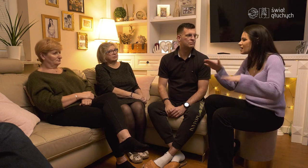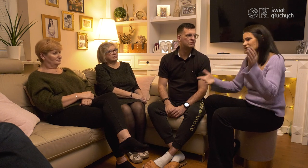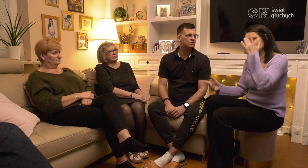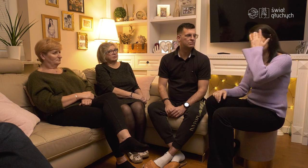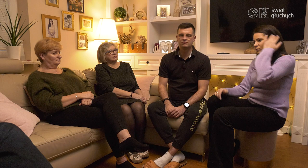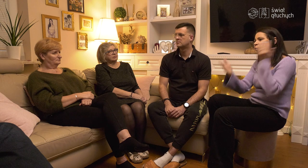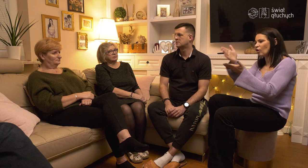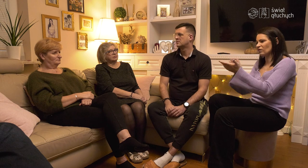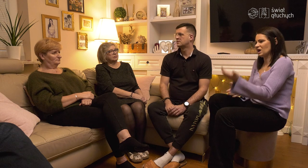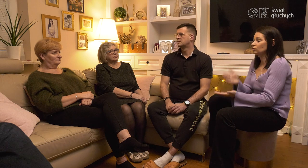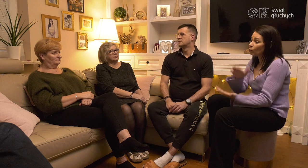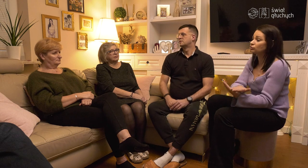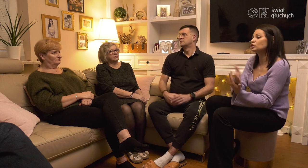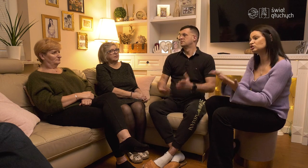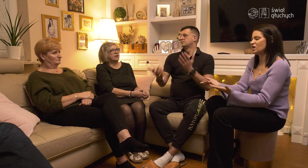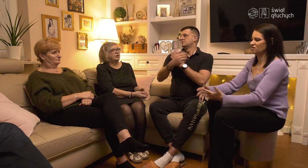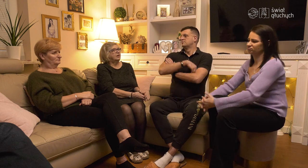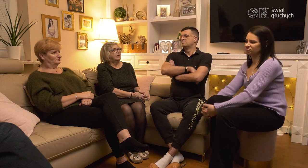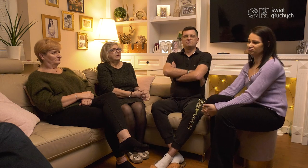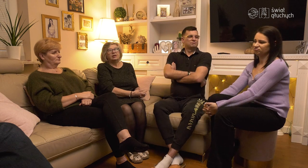It depends - good or bad.